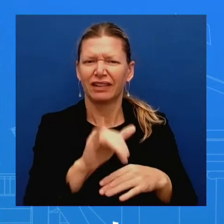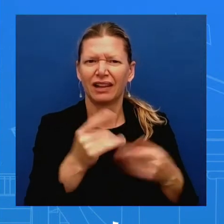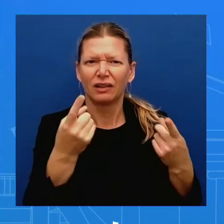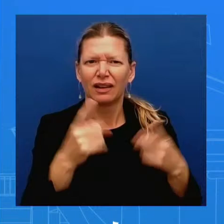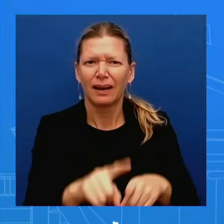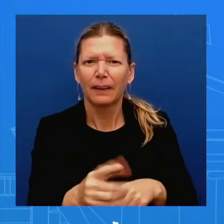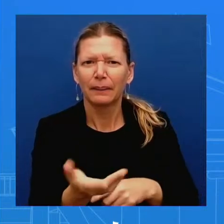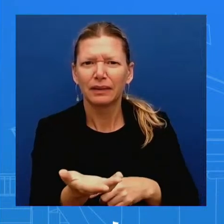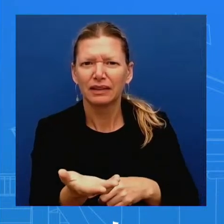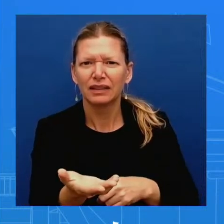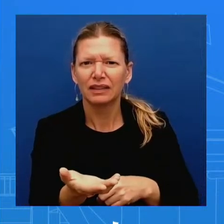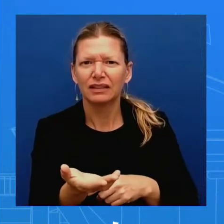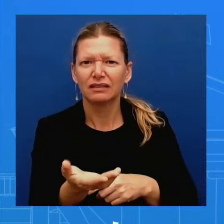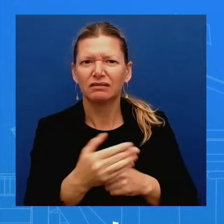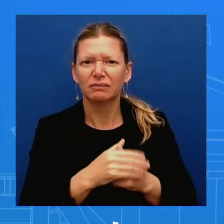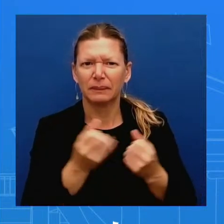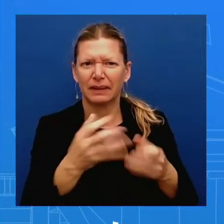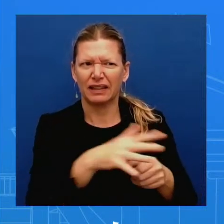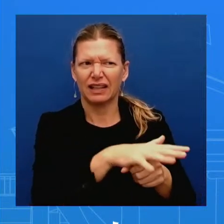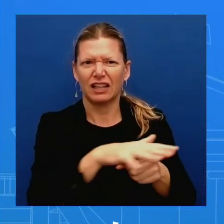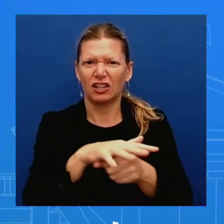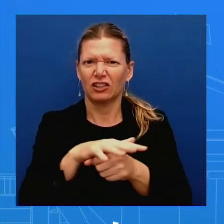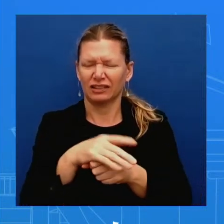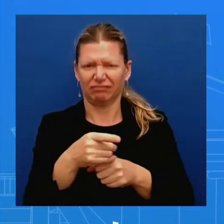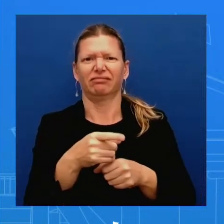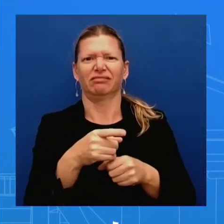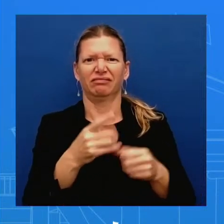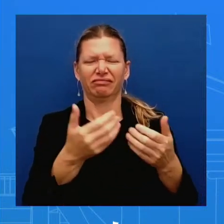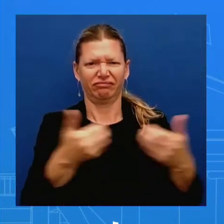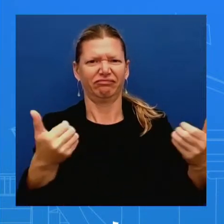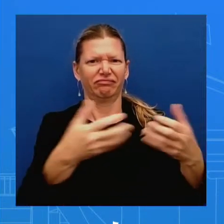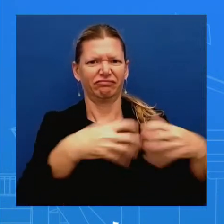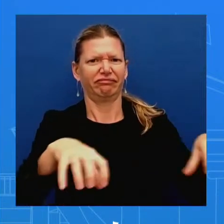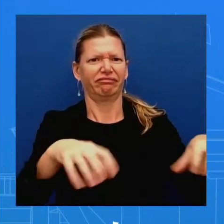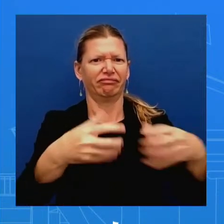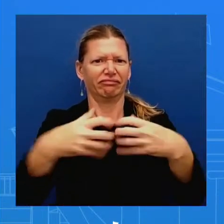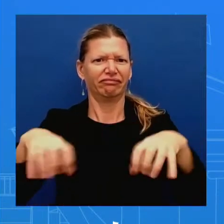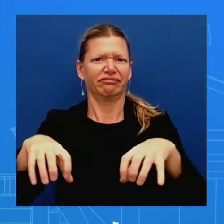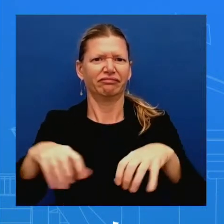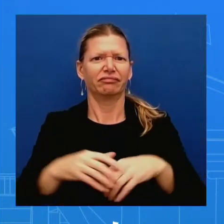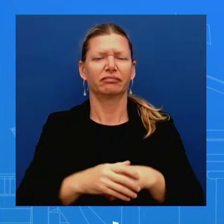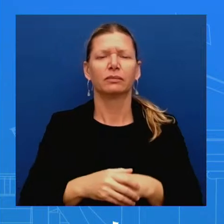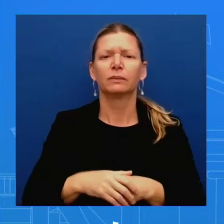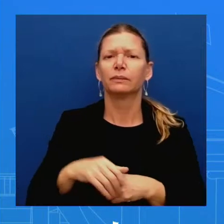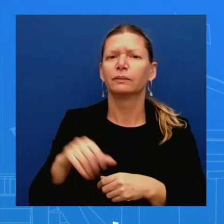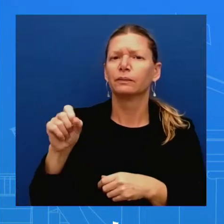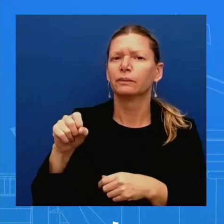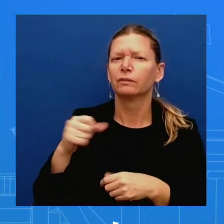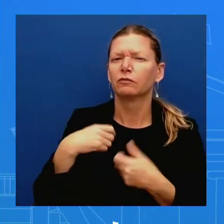Mr. Benjamin: Yeah. I'll try to make the answer as concise as possible. But as you can tell,